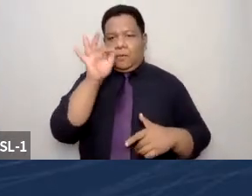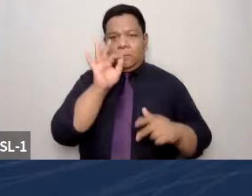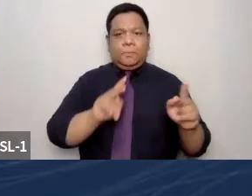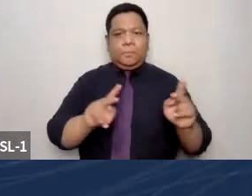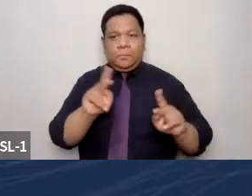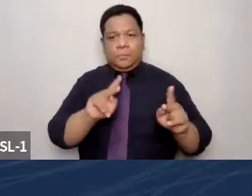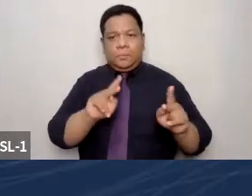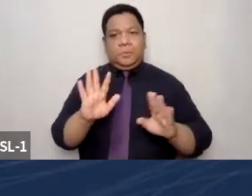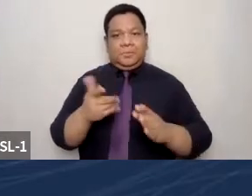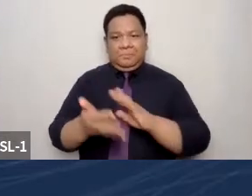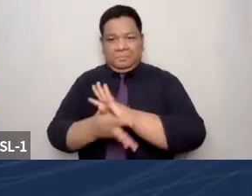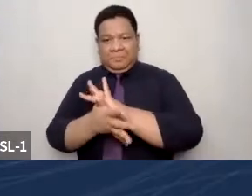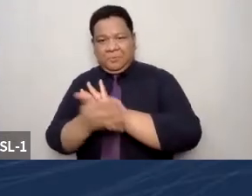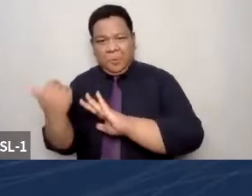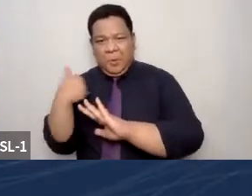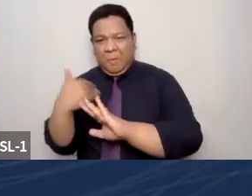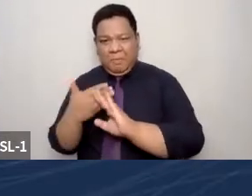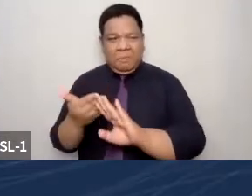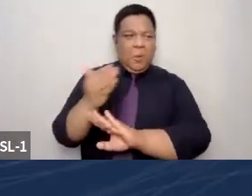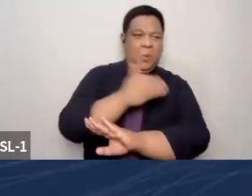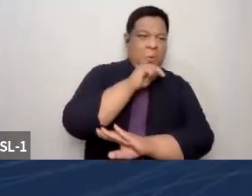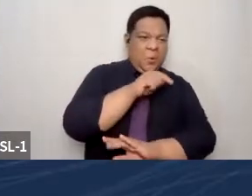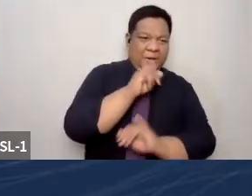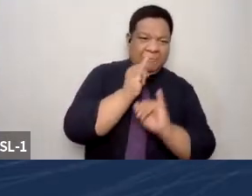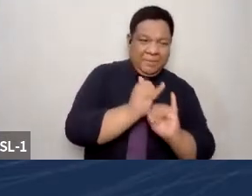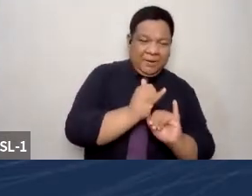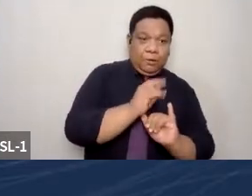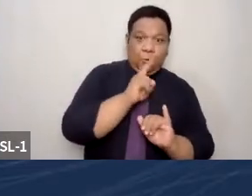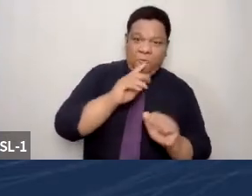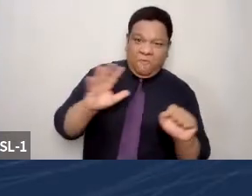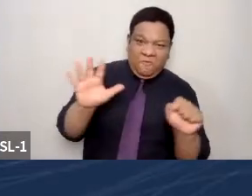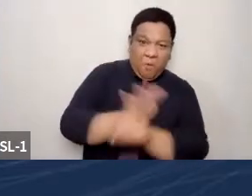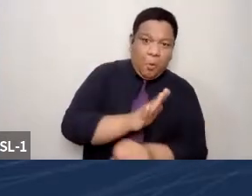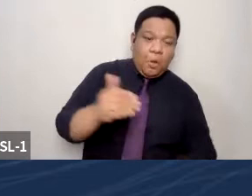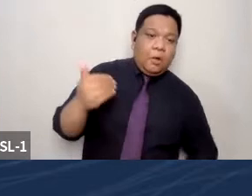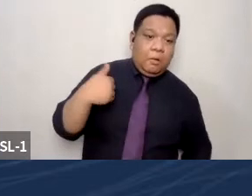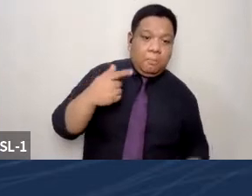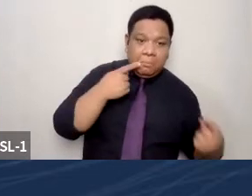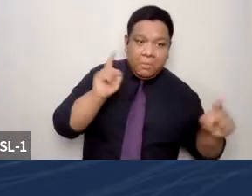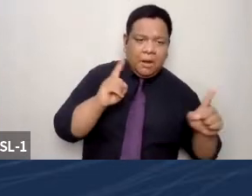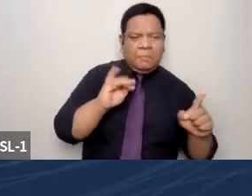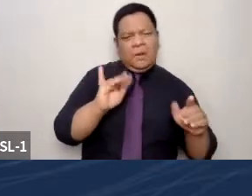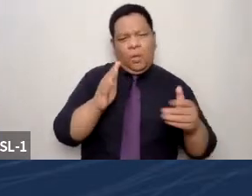If we cannot achieve full normalcy then at least near normal.